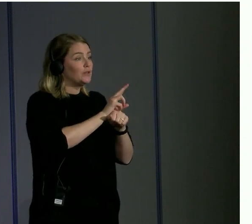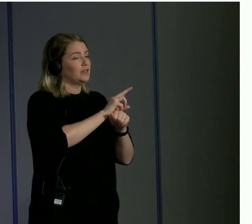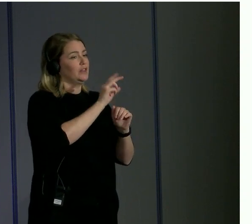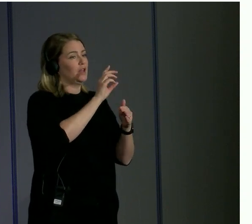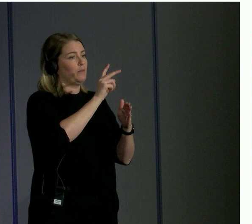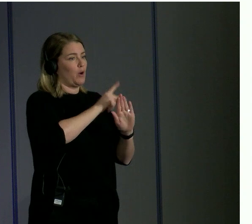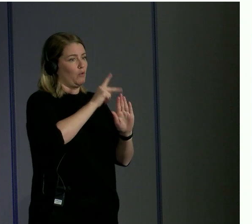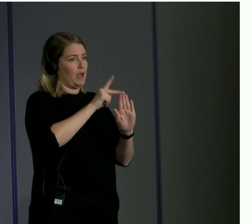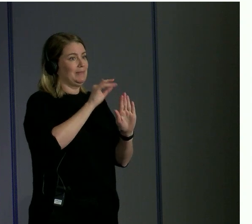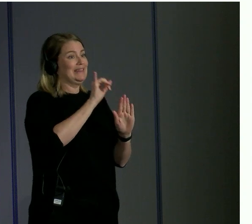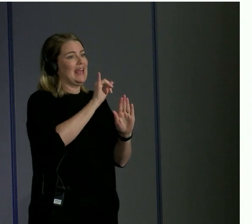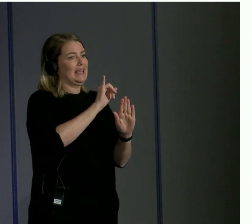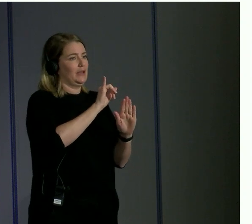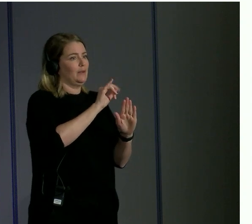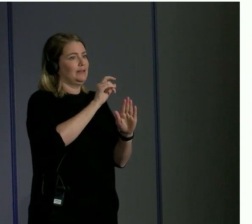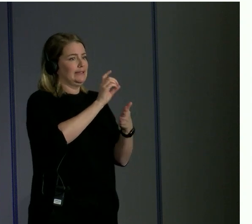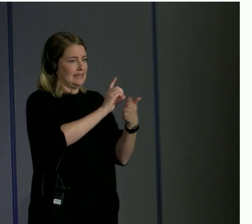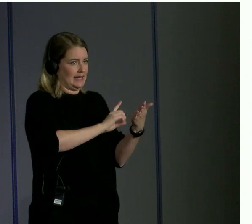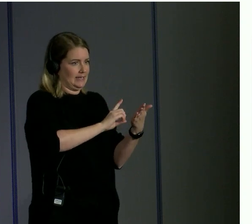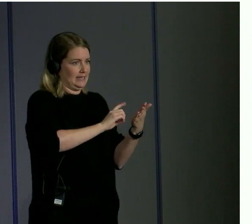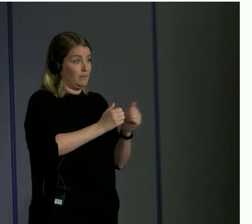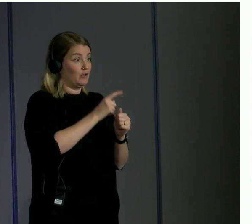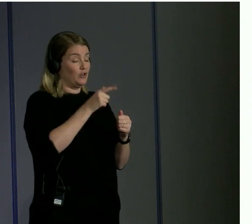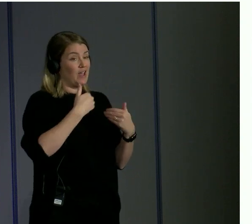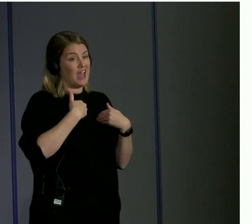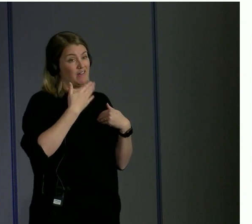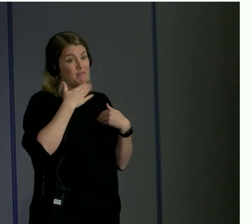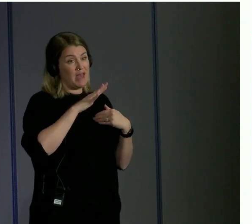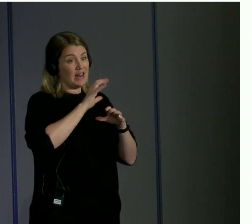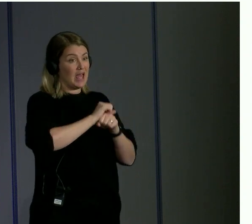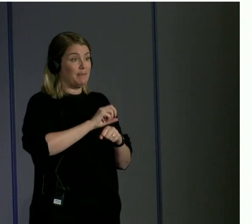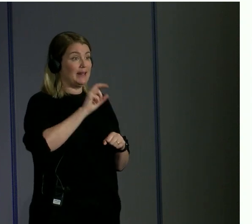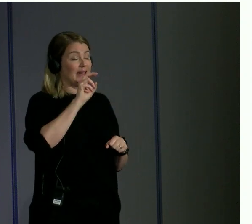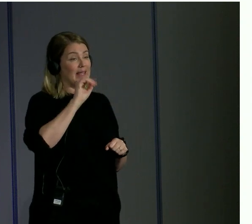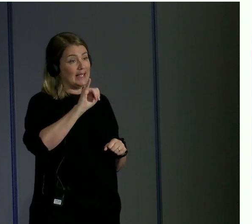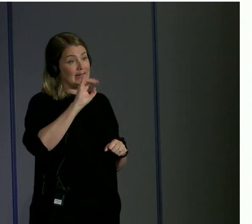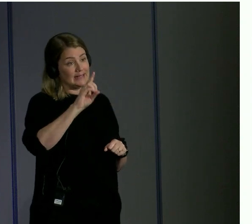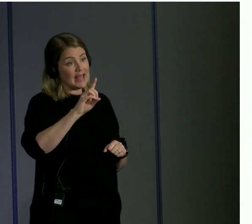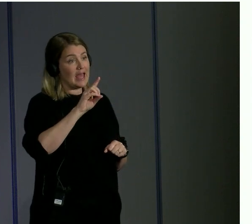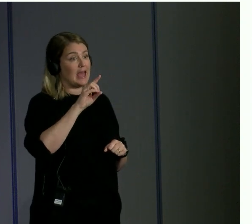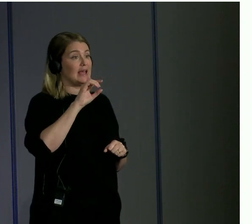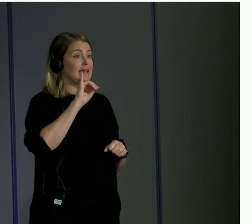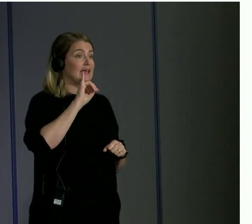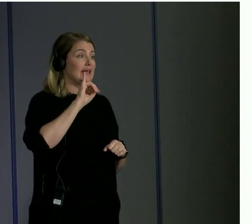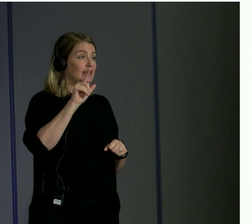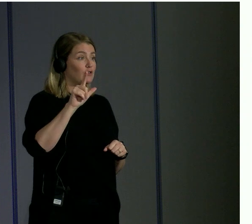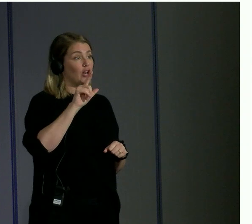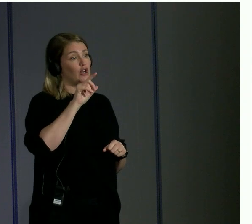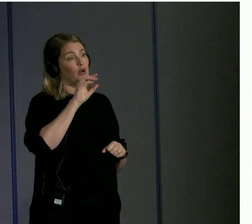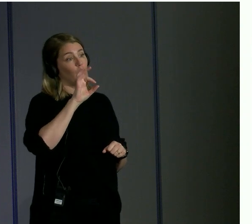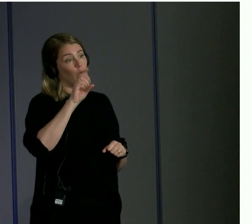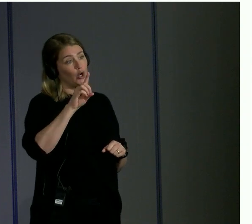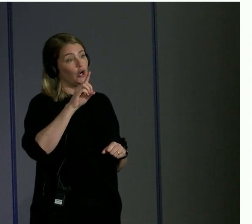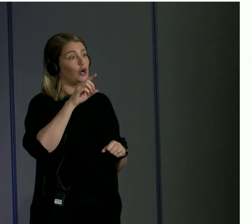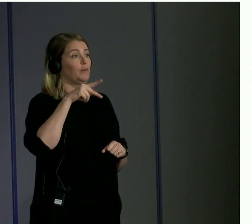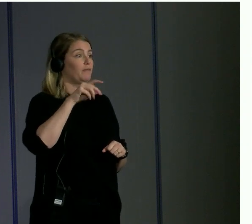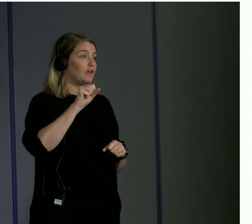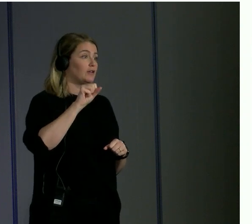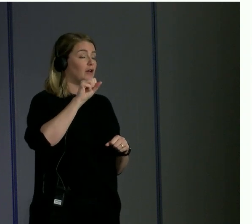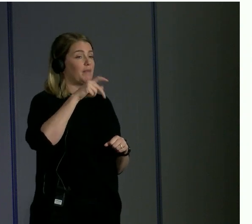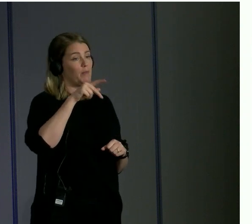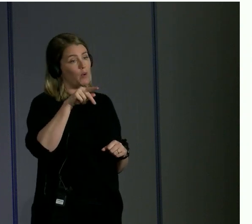Most of you have bad habits in InDesign, Illustrator, word, or PowerPoint or Excel that